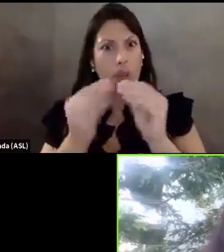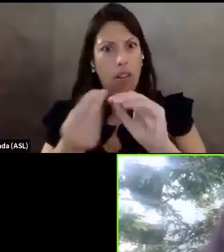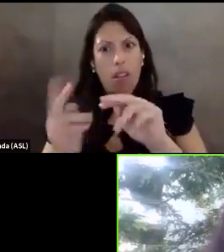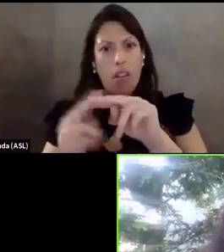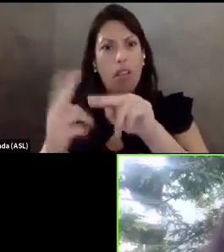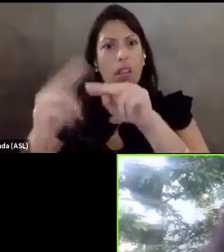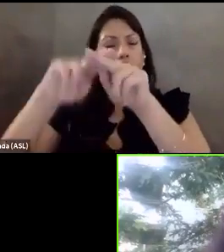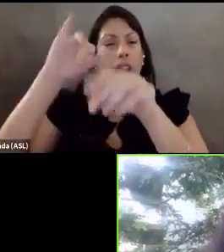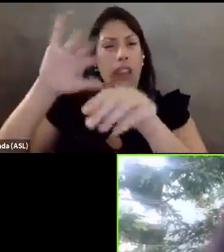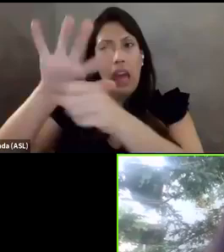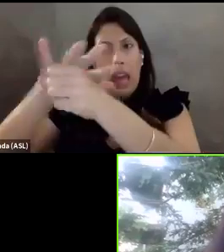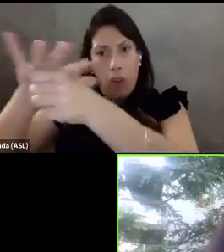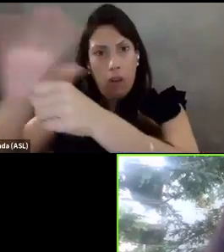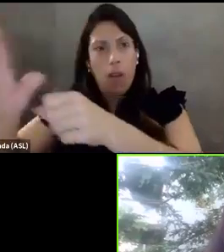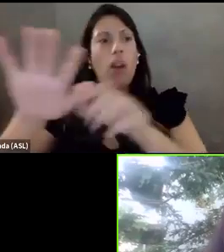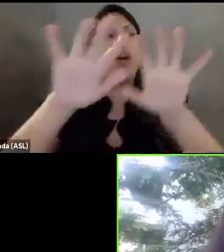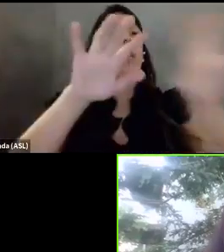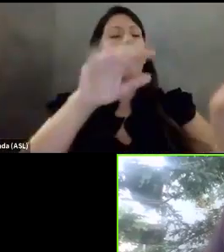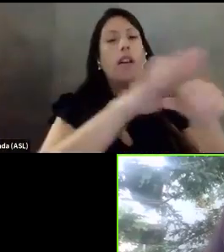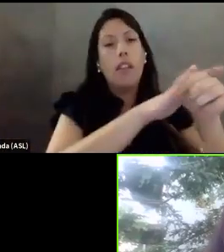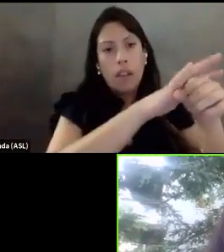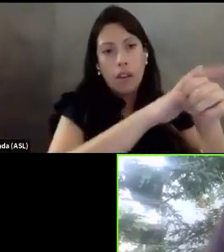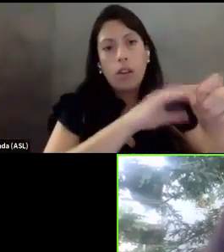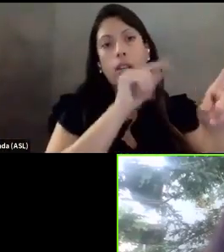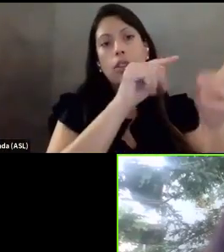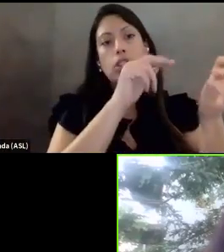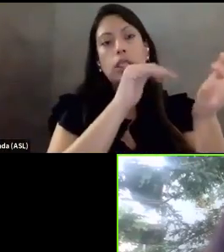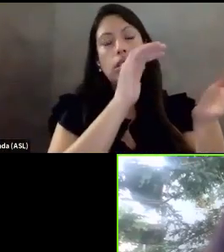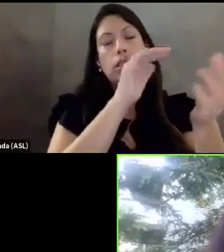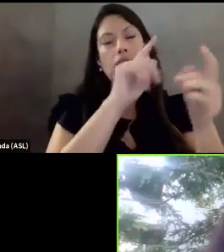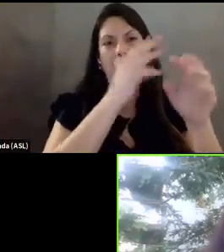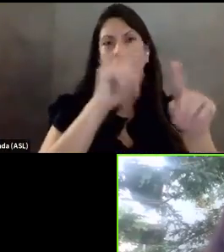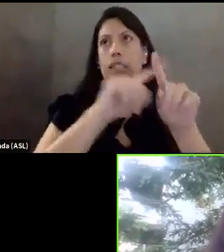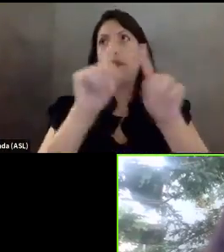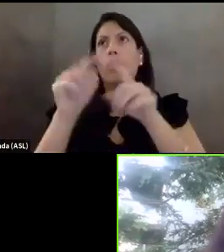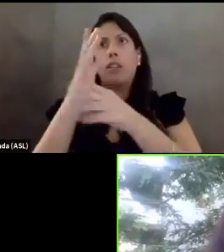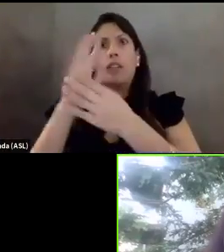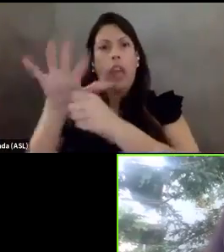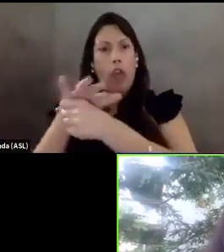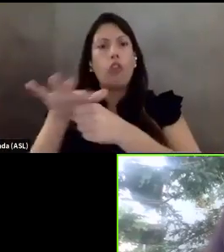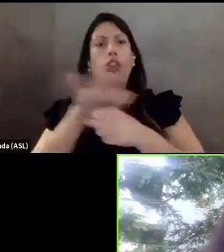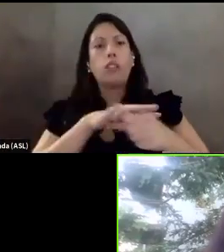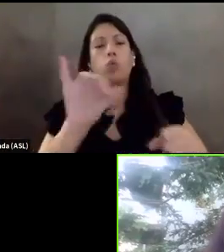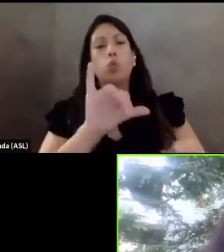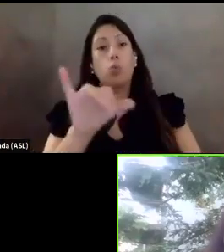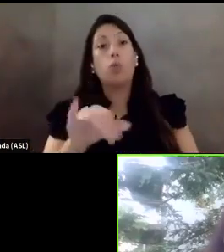outbreaks that were happening in different sectors. And I think as we got greater control